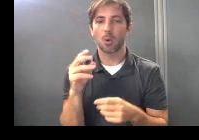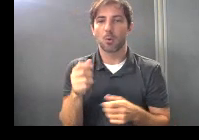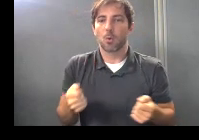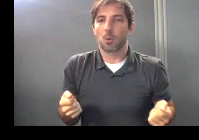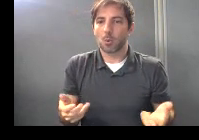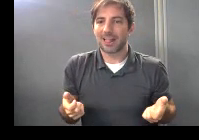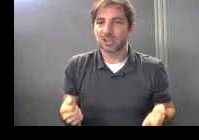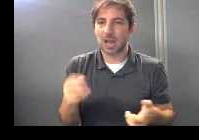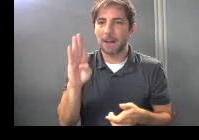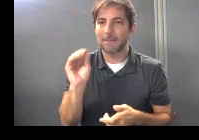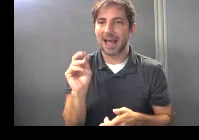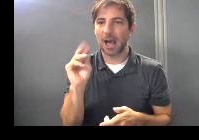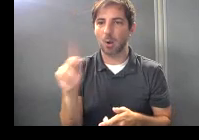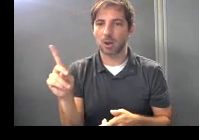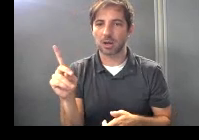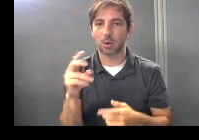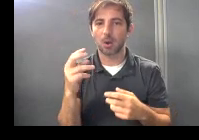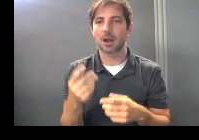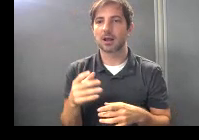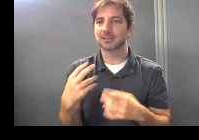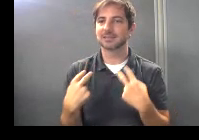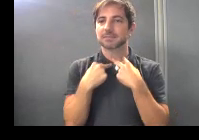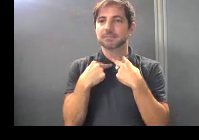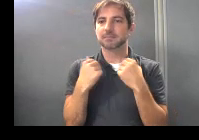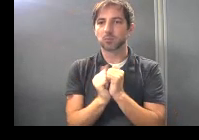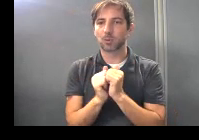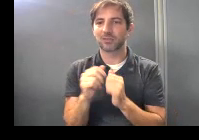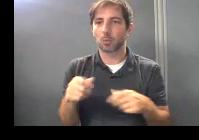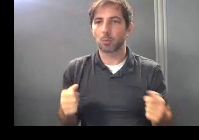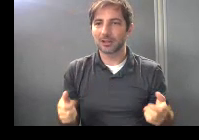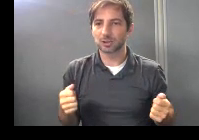A WHEELCHAIR ARE PROBLEMATIC. PEOPLE ARE NOT BOUND TO THEIR WHEELCHAIR.